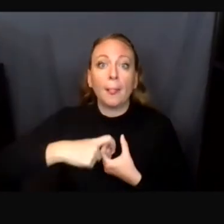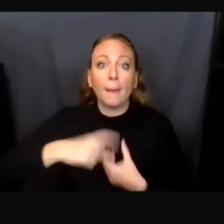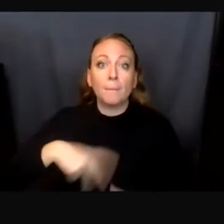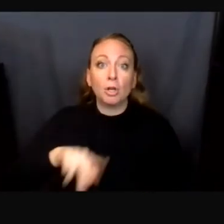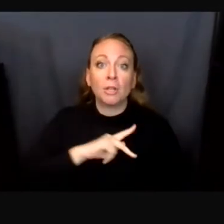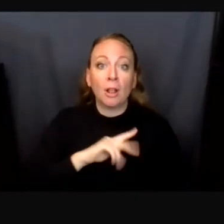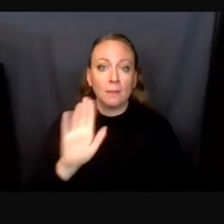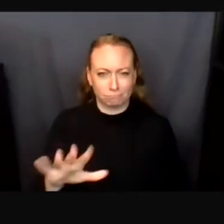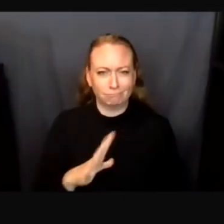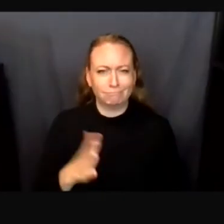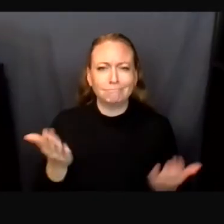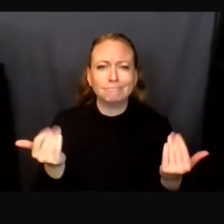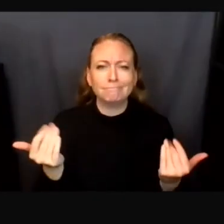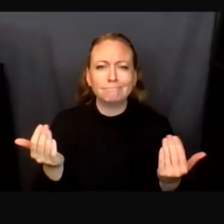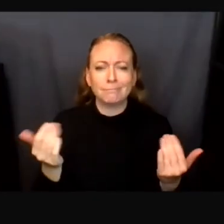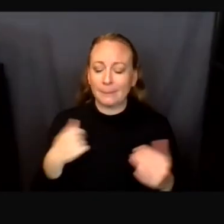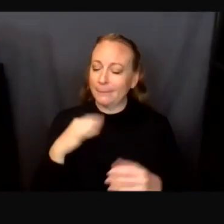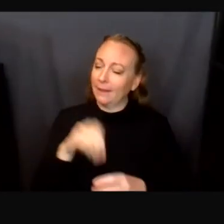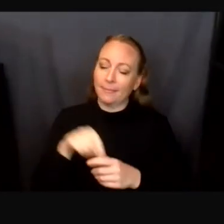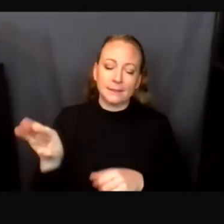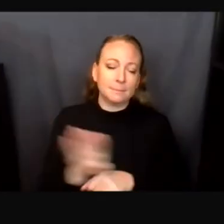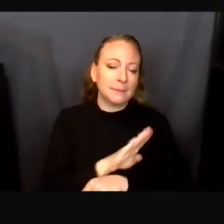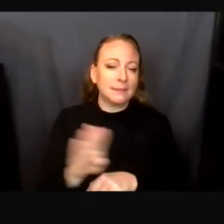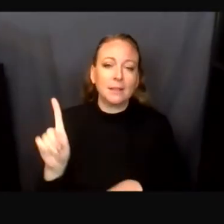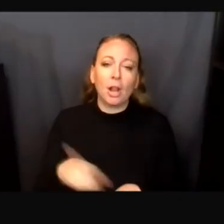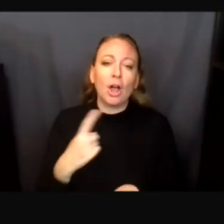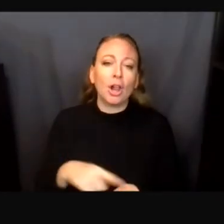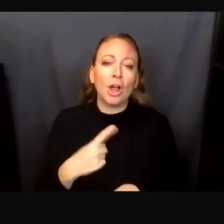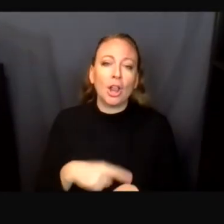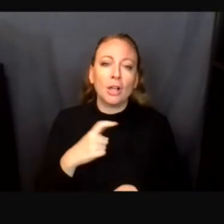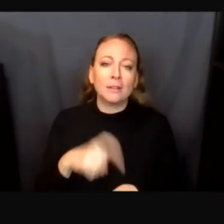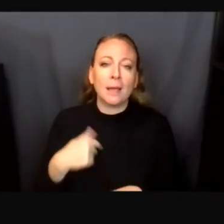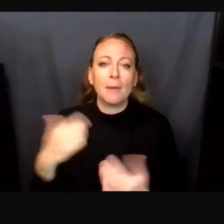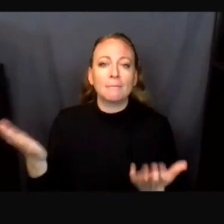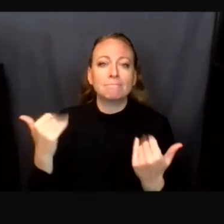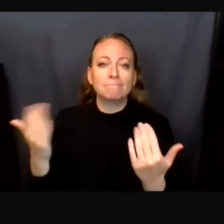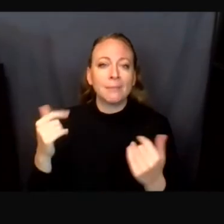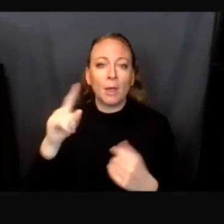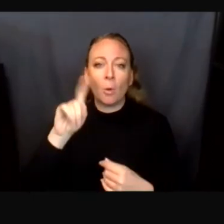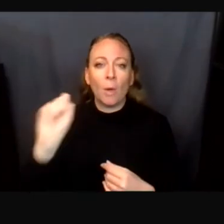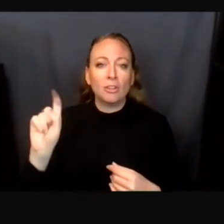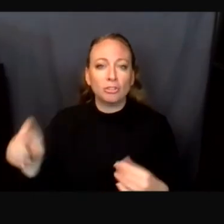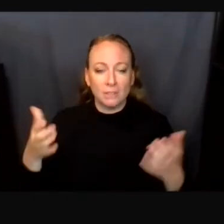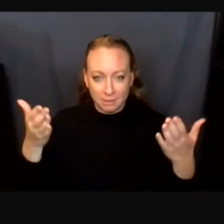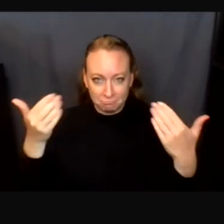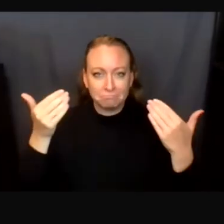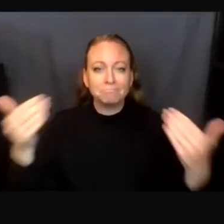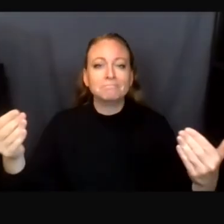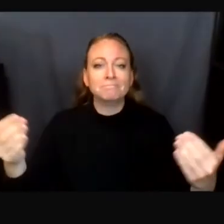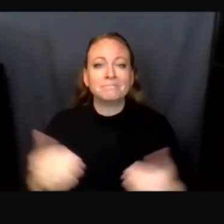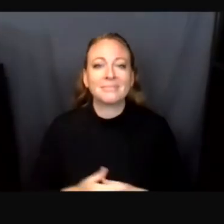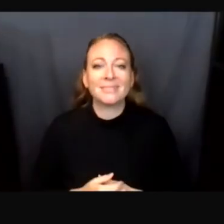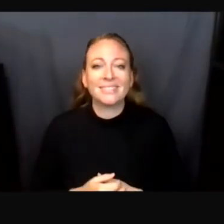and had lots of different questions. So let them come. So it's great to be with you again,